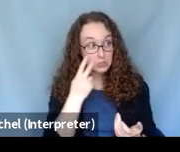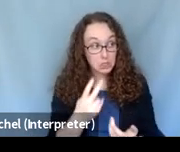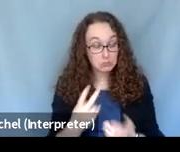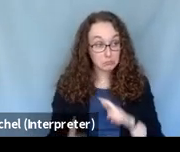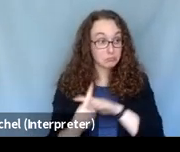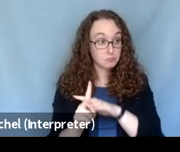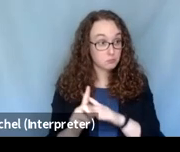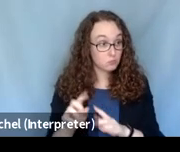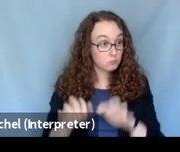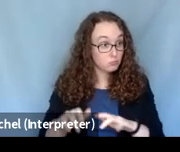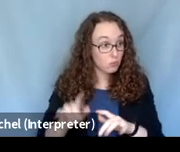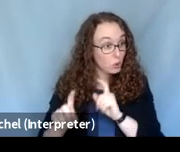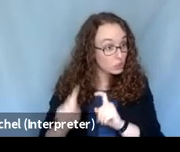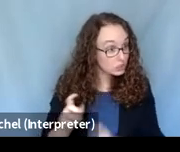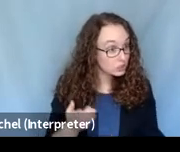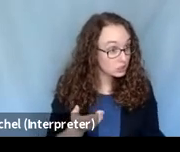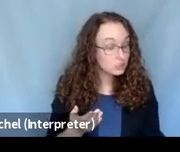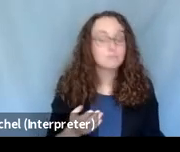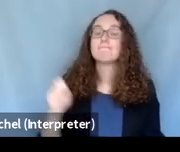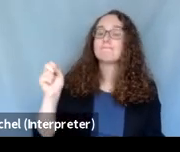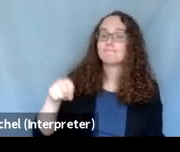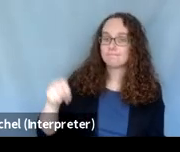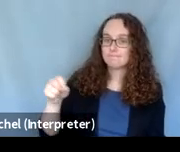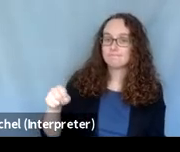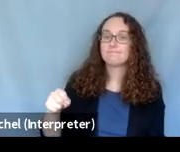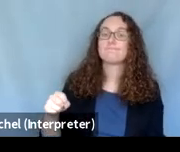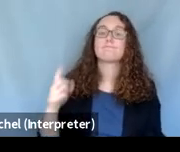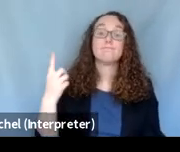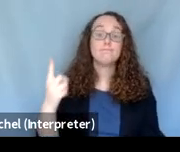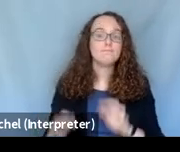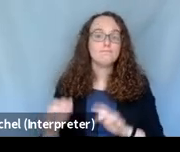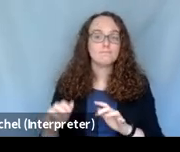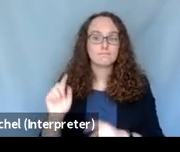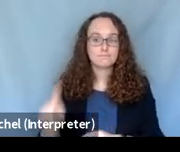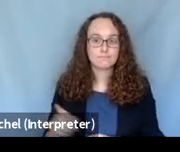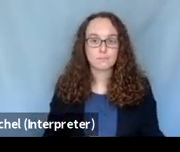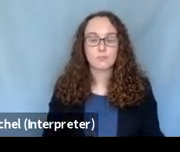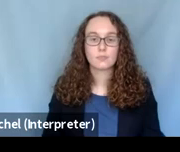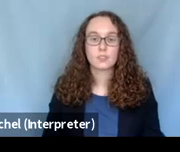Yes, there is one question, "Is Tech and Trades where Applied Technology